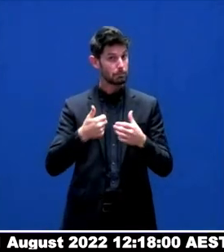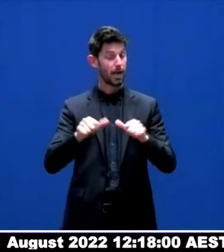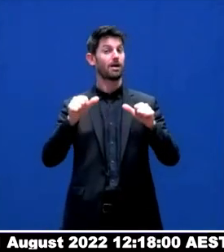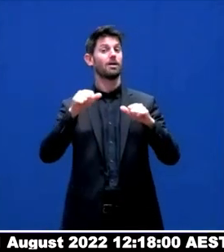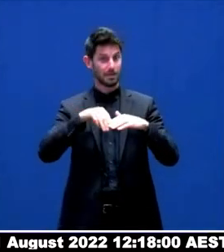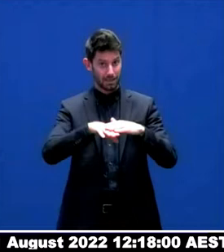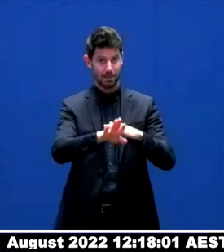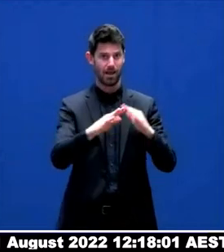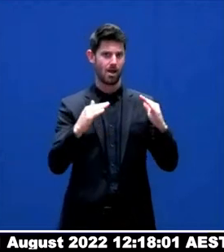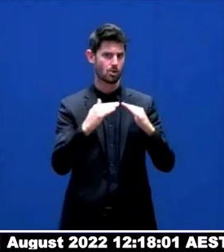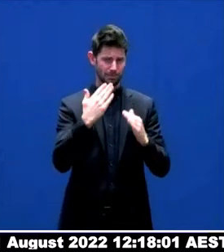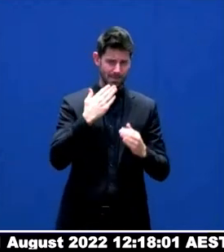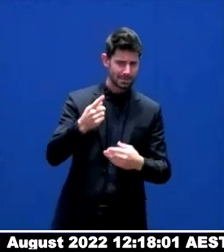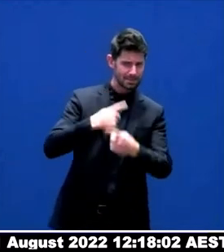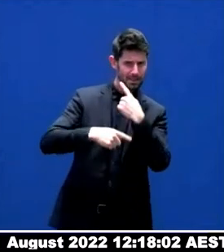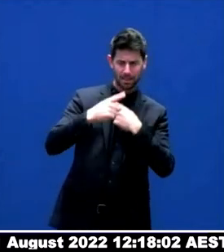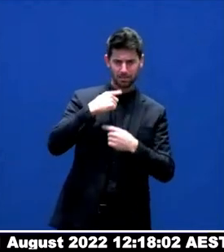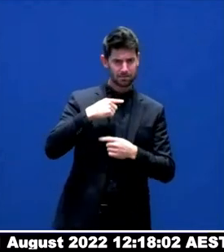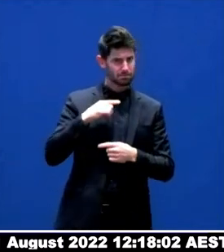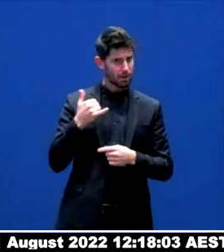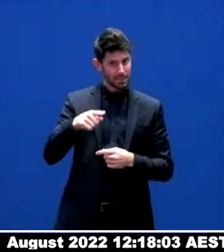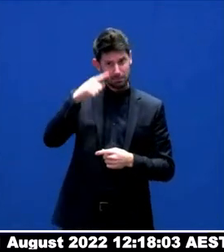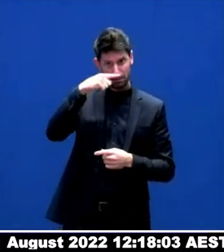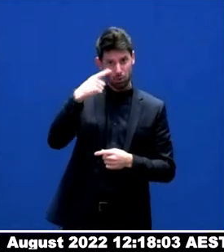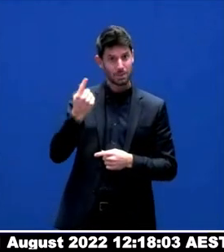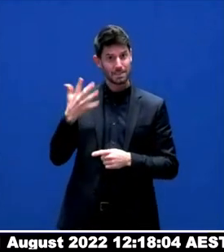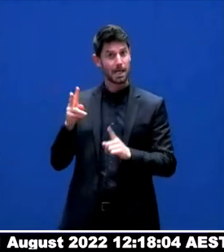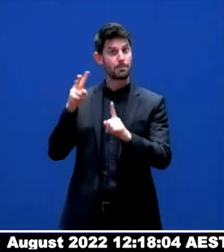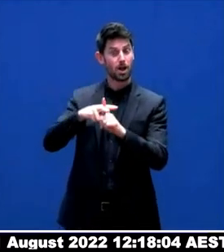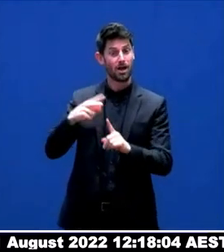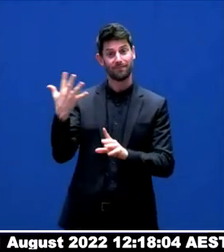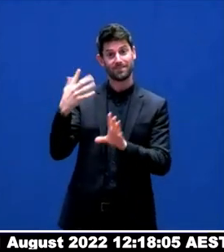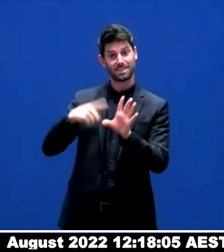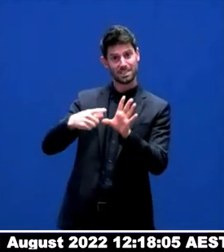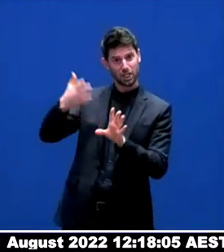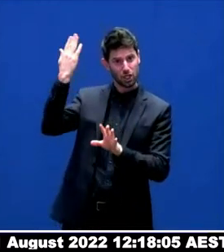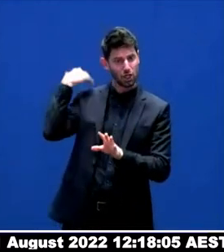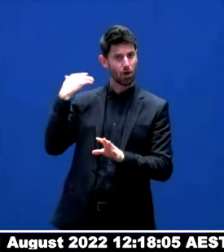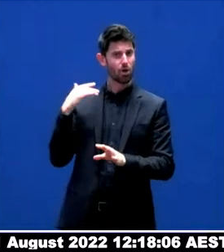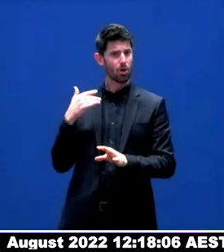housing? Can I ask you about that? Would these have been people who applied 15 years ago or are these people who are